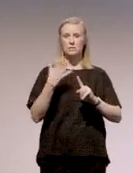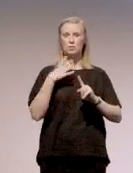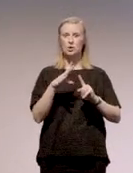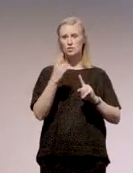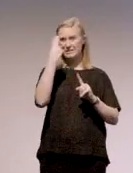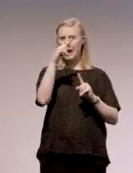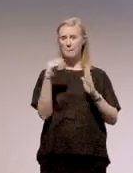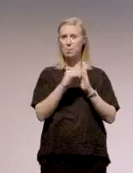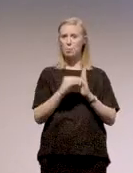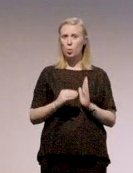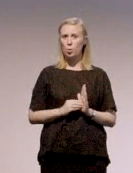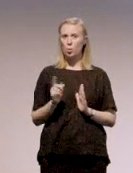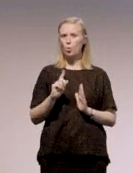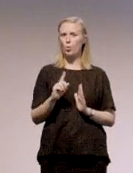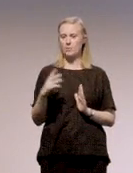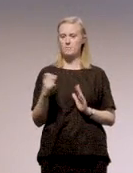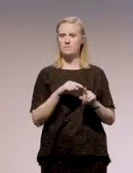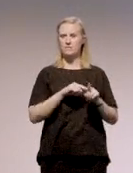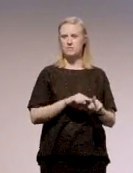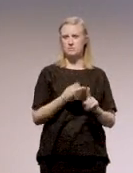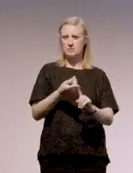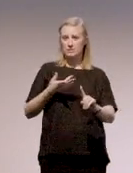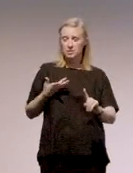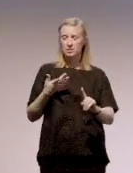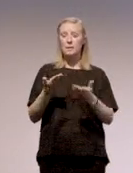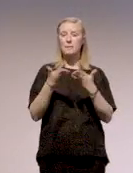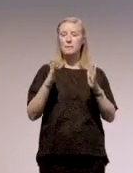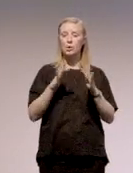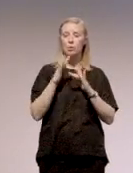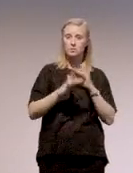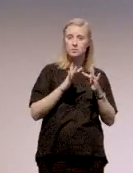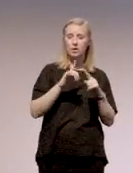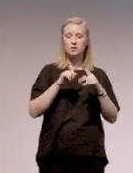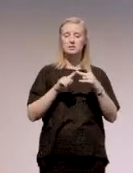So public websites and intranets, PDFs, online forms, survey tool,